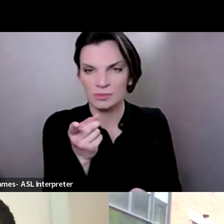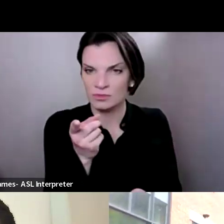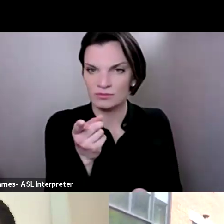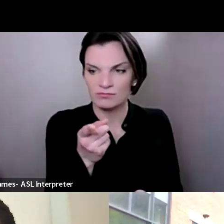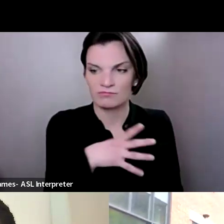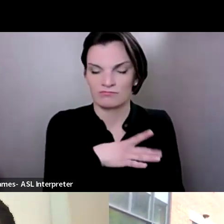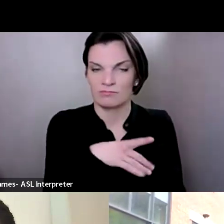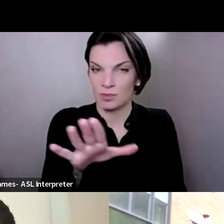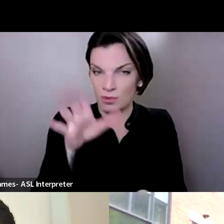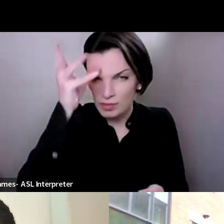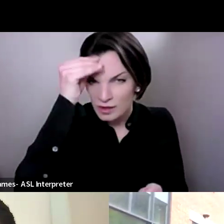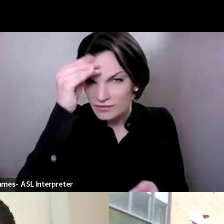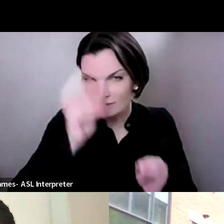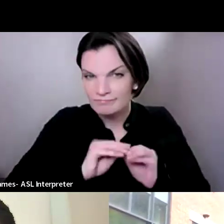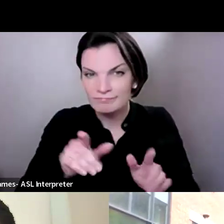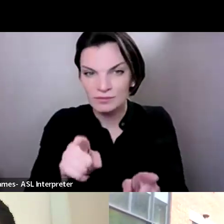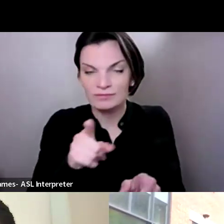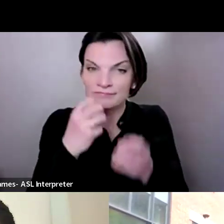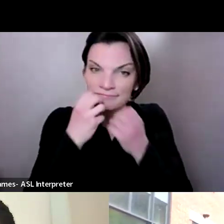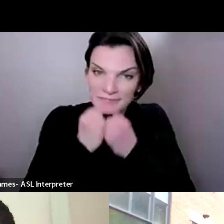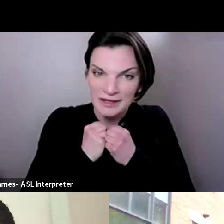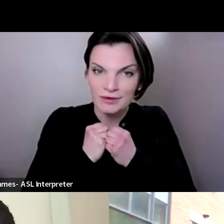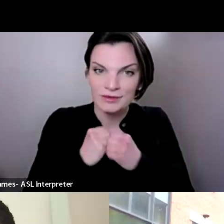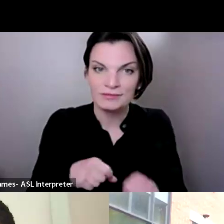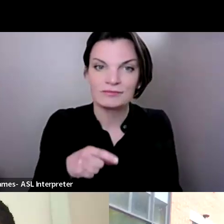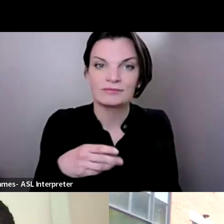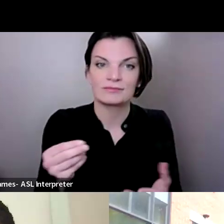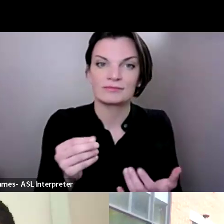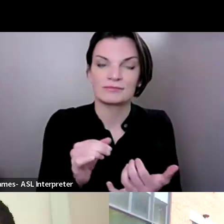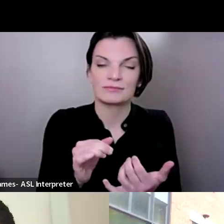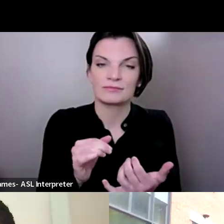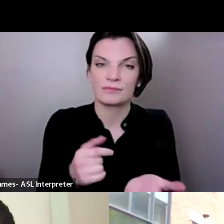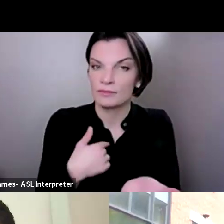clear that you cared about these things, and the way we got to hear about -- I got to hear about the